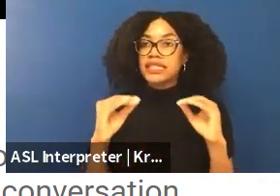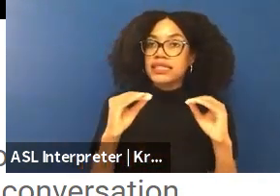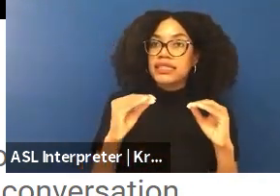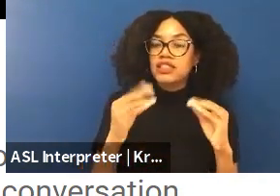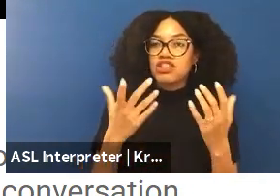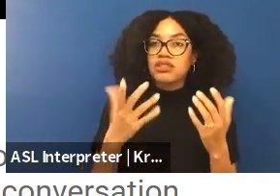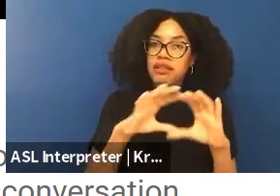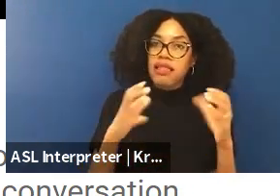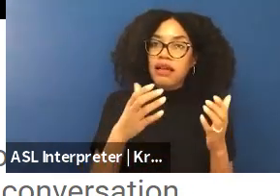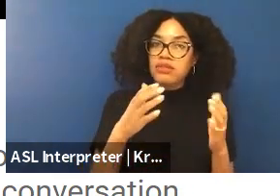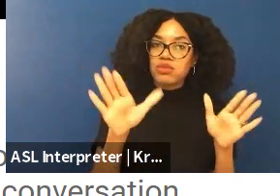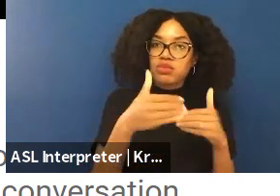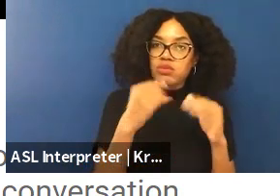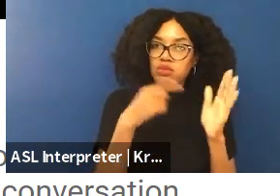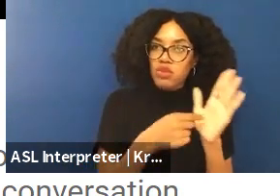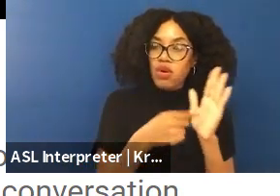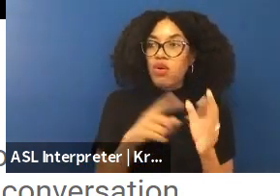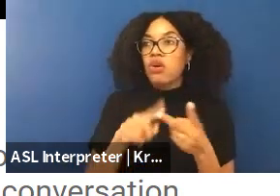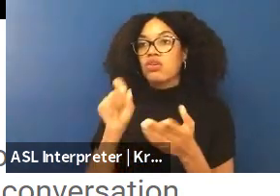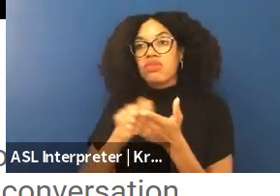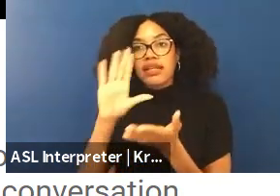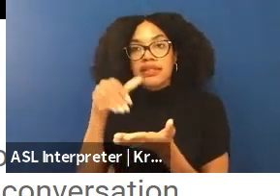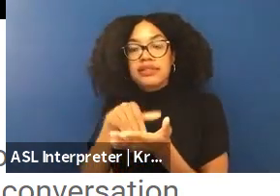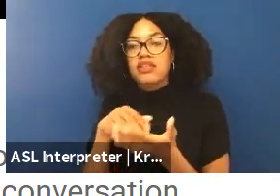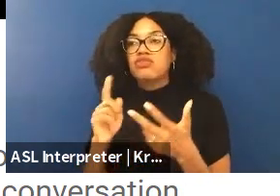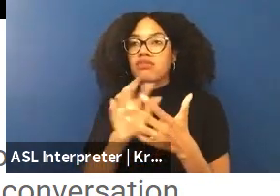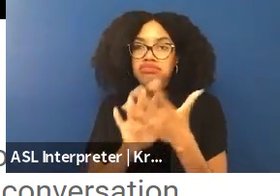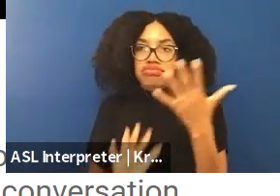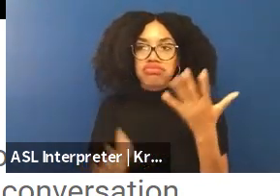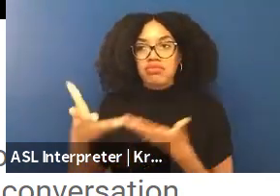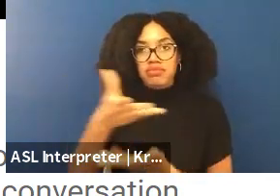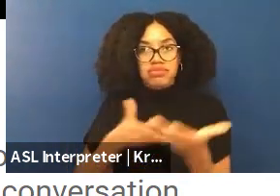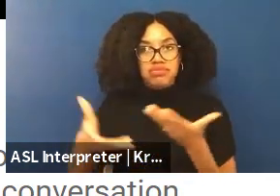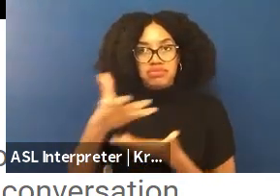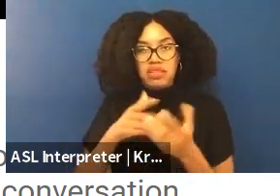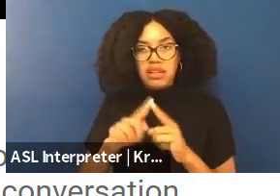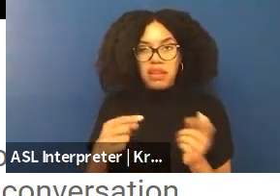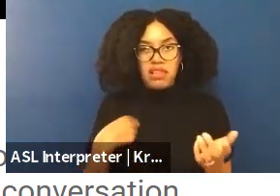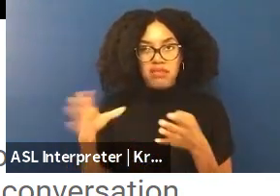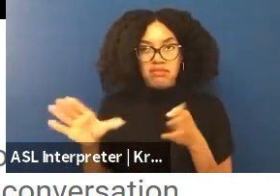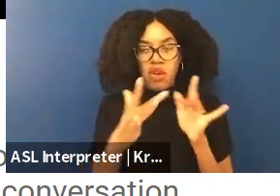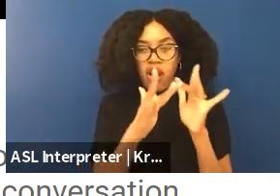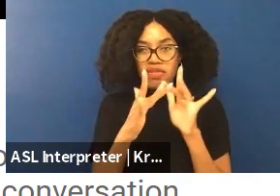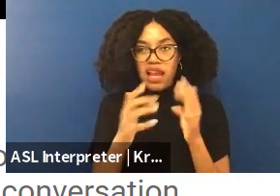We were like, "Oh great: we'll just put them in breakout rooms and magic will happen."